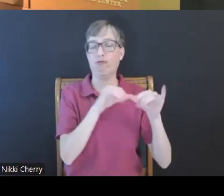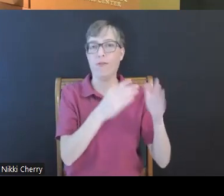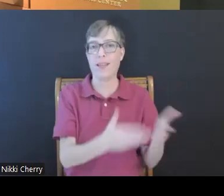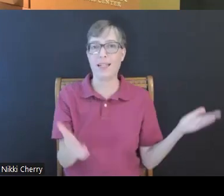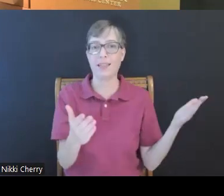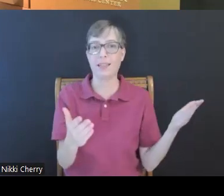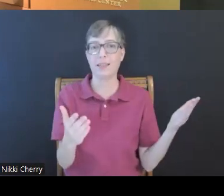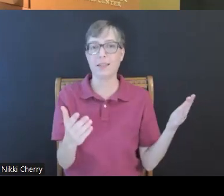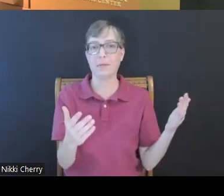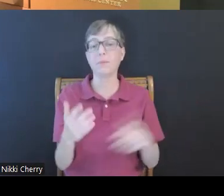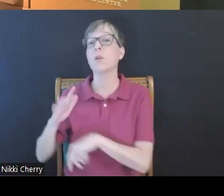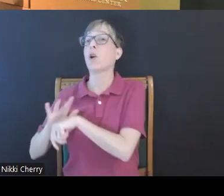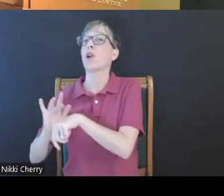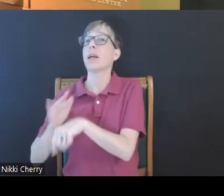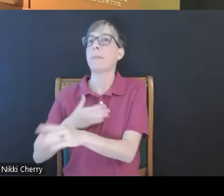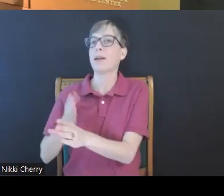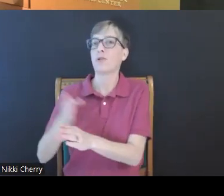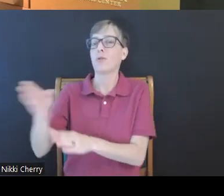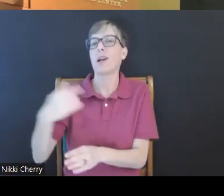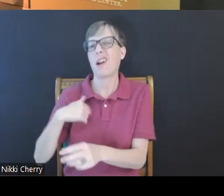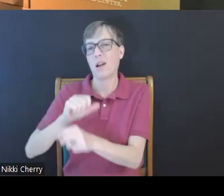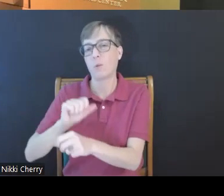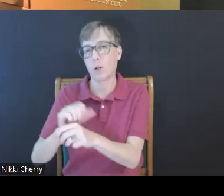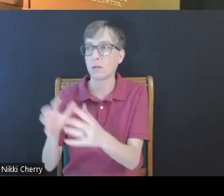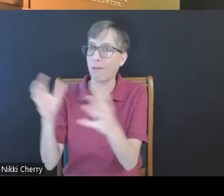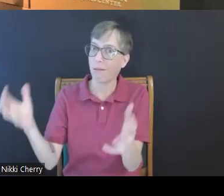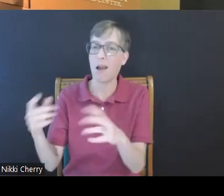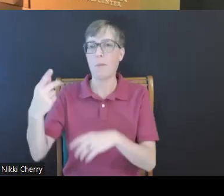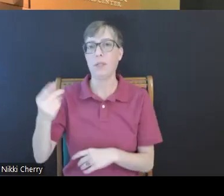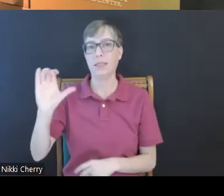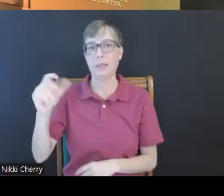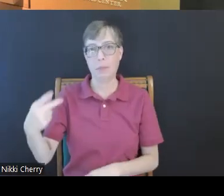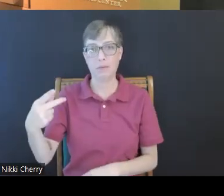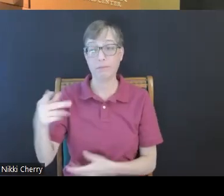care and I learned a lot from what my primary care colleagues did so when they're treating somebody